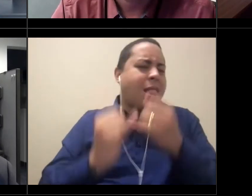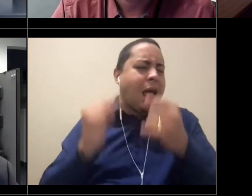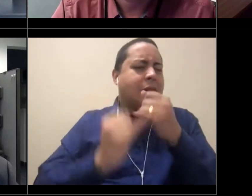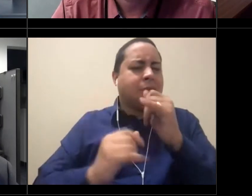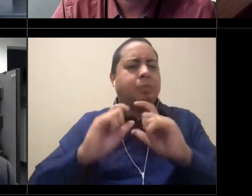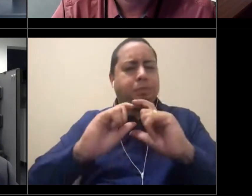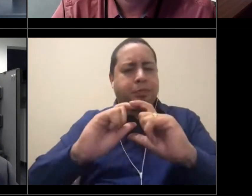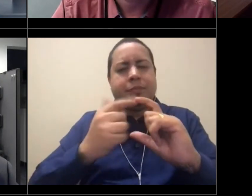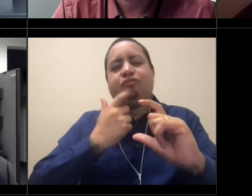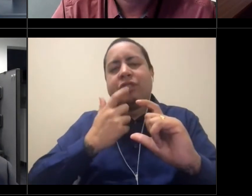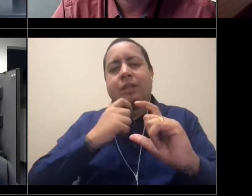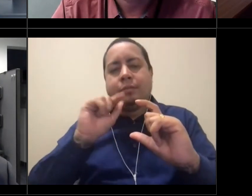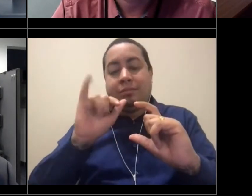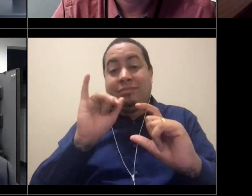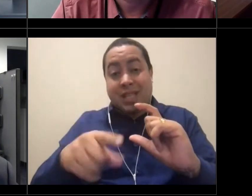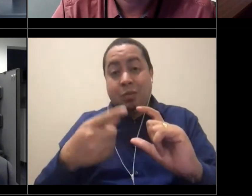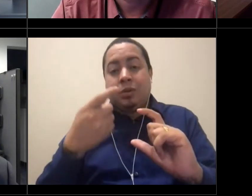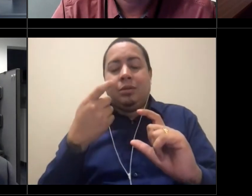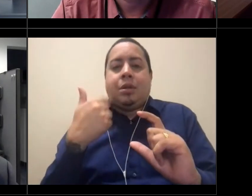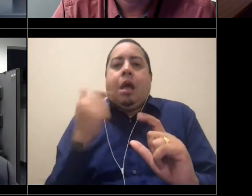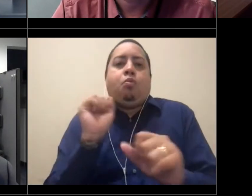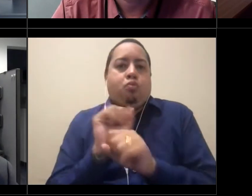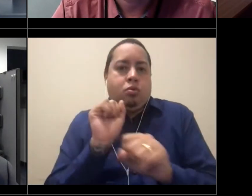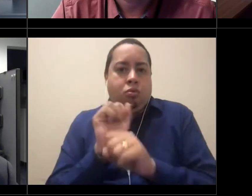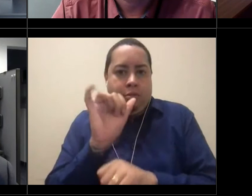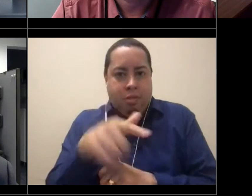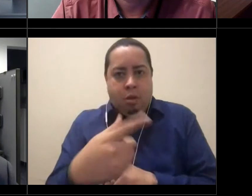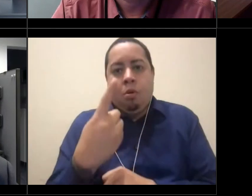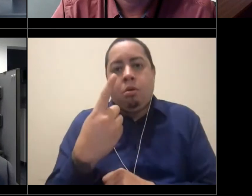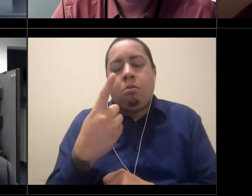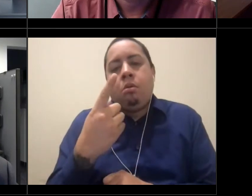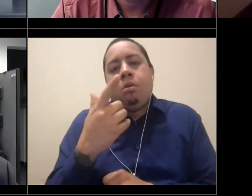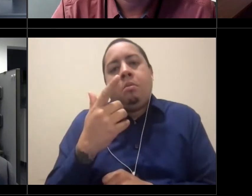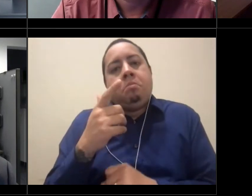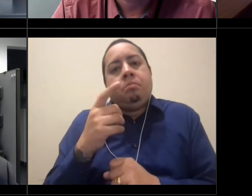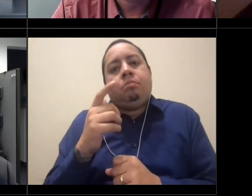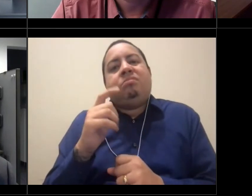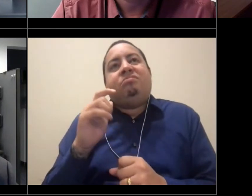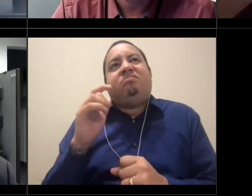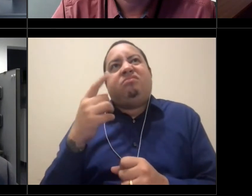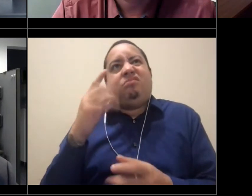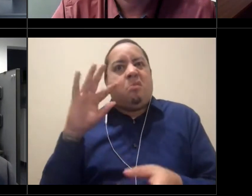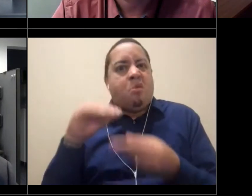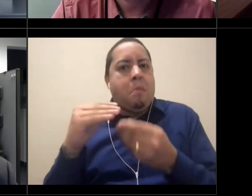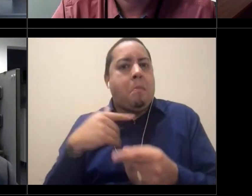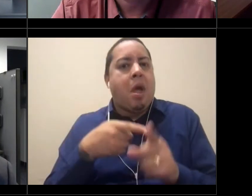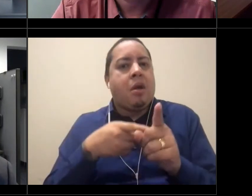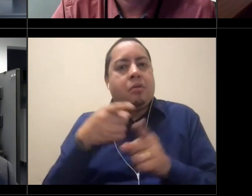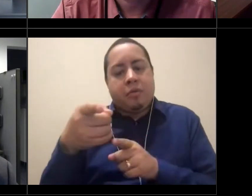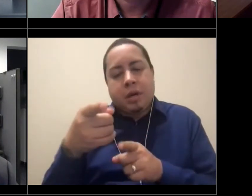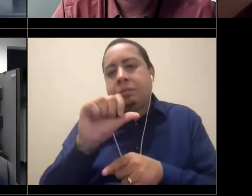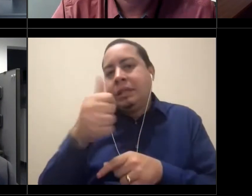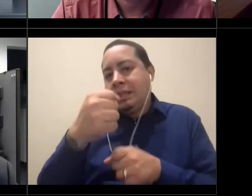That's one of the larger eruptions that I've worked on in my career, which has been about 10 years now working in the volcano center.